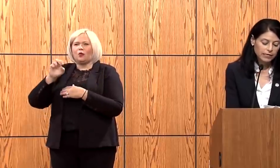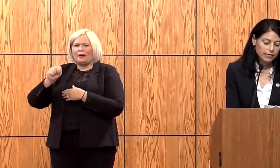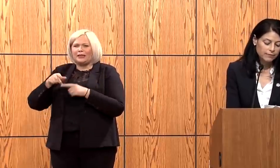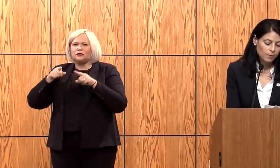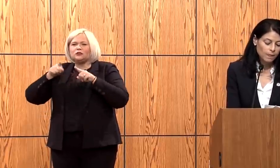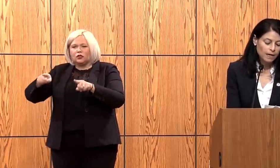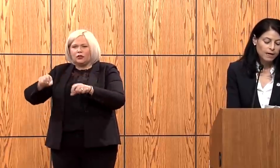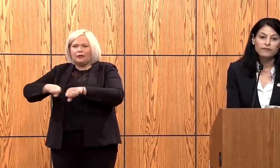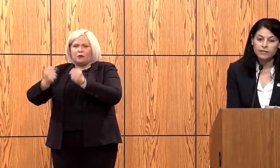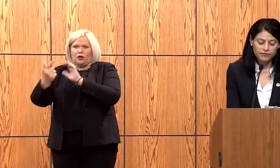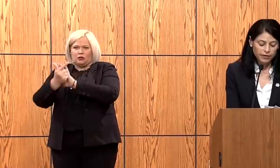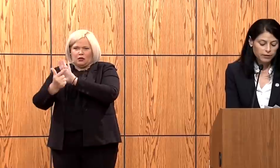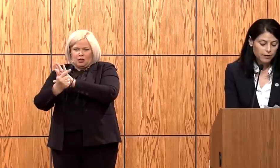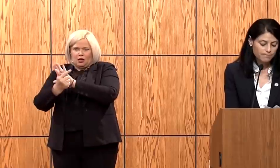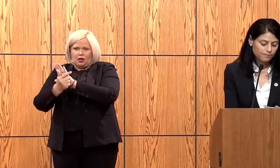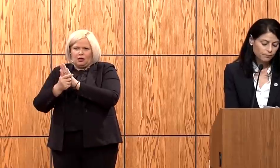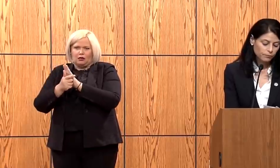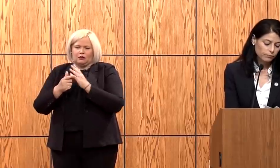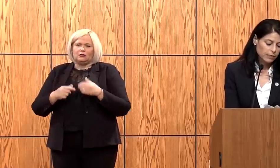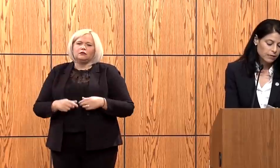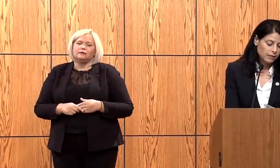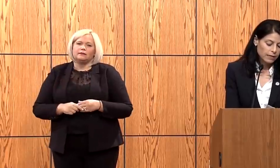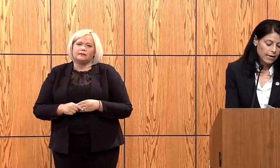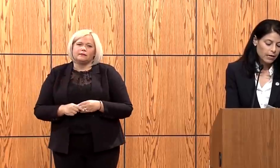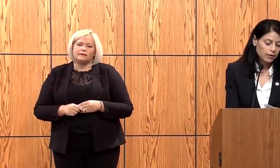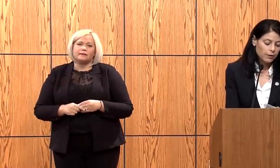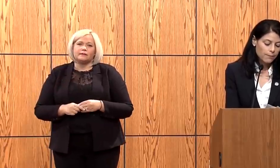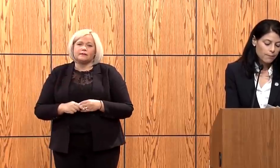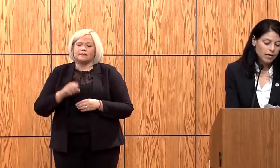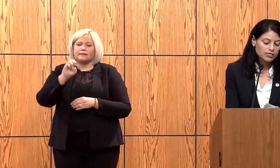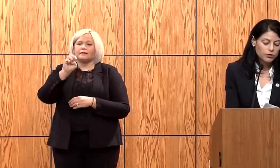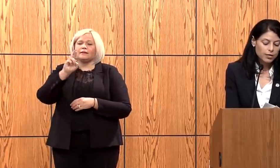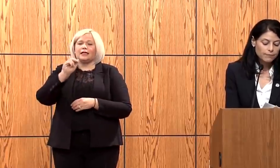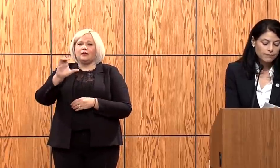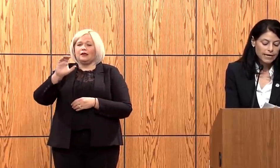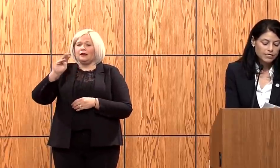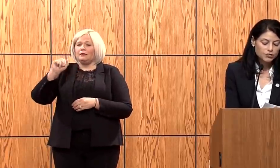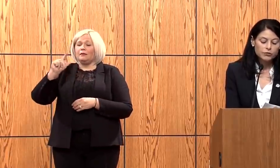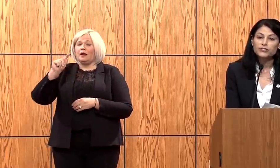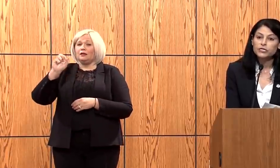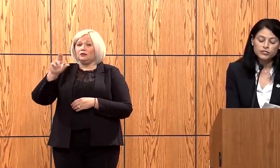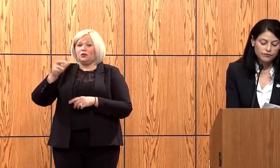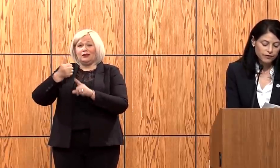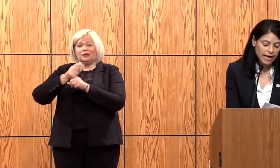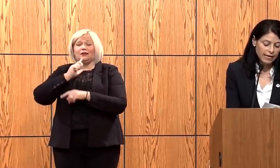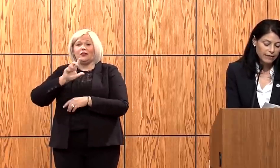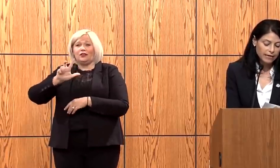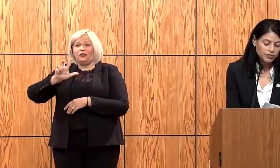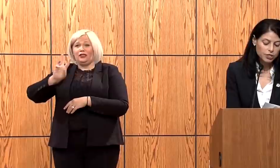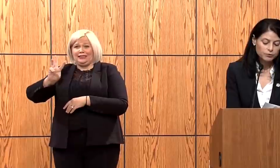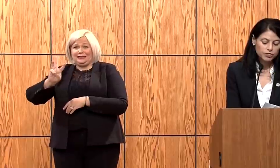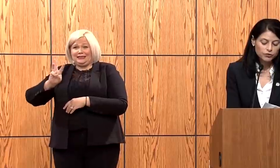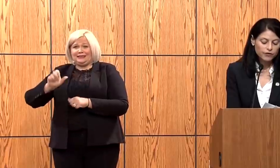TERRORIST ACTS, A 20-YEAR FELONY. FELONY. CARRYING OR POSSESSING A FIREARM CARRYING OR POSSESSING A FIREARM DURING THE COMMISSION OF A DURING THE COMMISSION OF A FELONY, FELONY FIREARM.